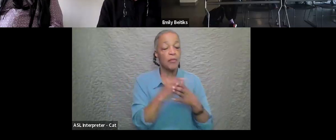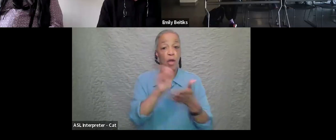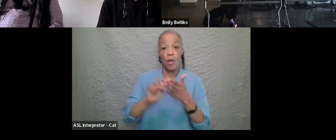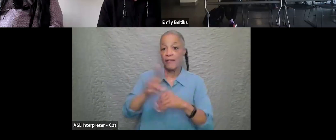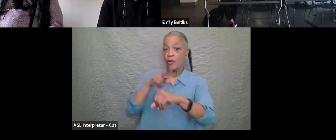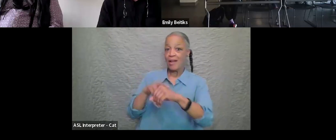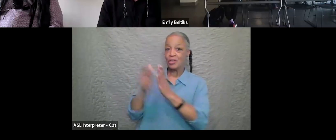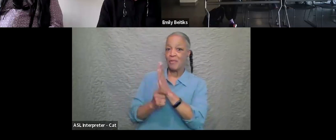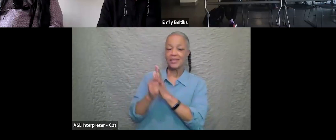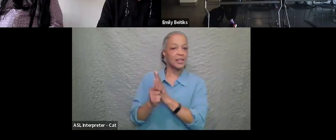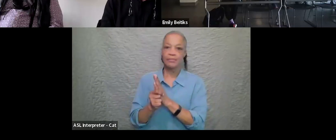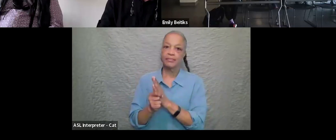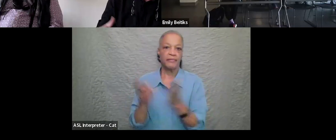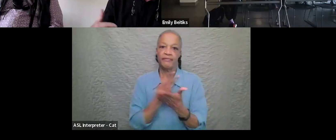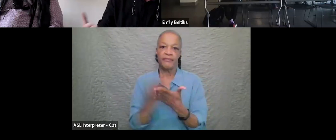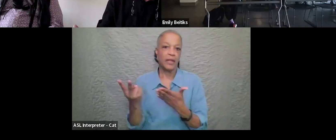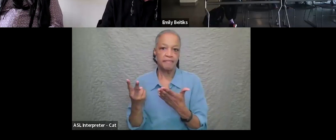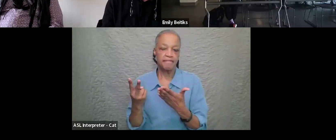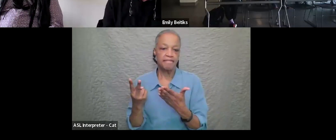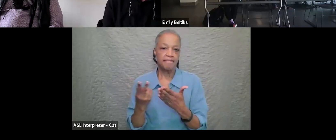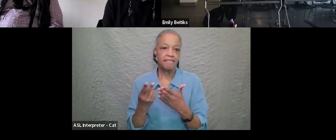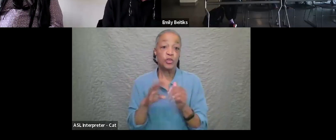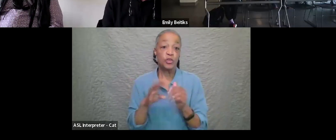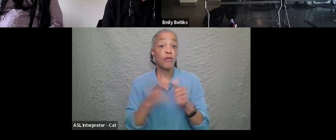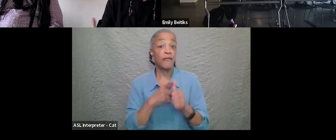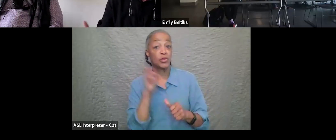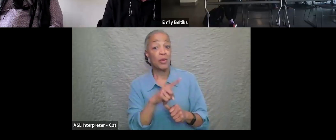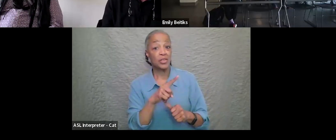That didn't work. So as to your first question, what did I think I was doing?